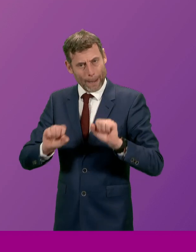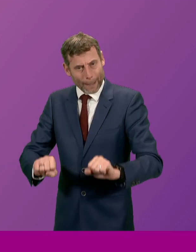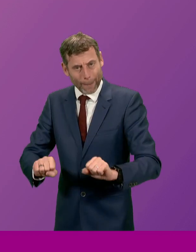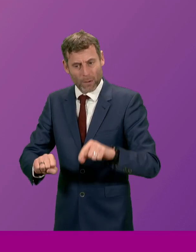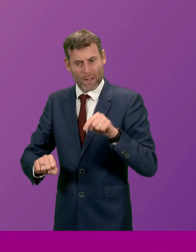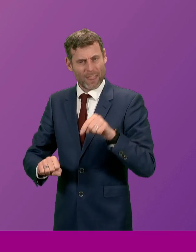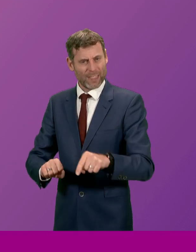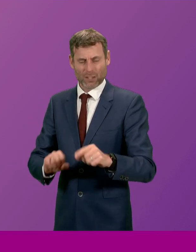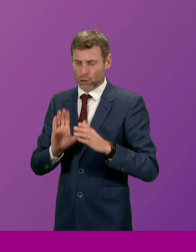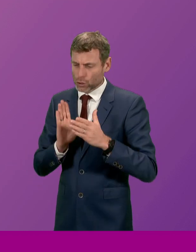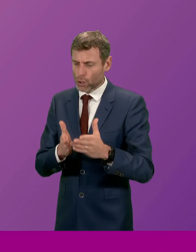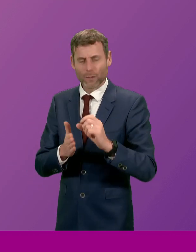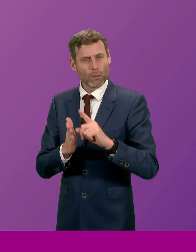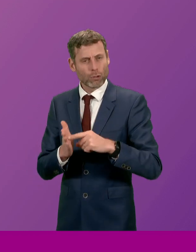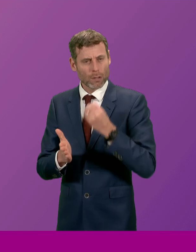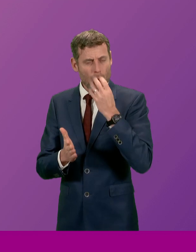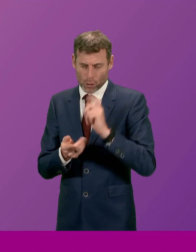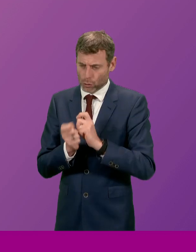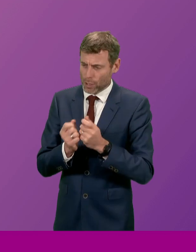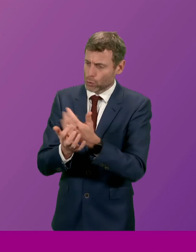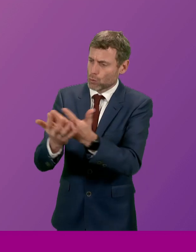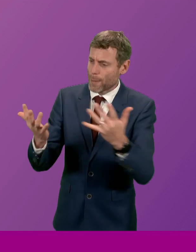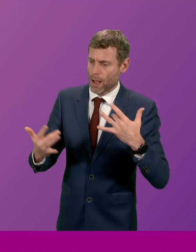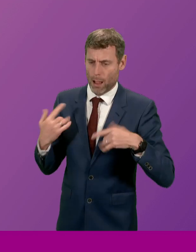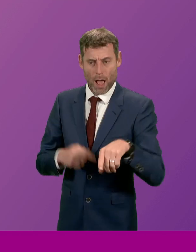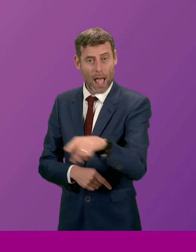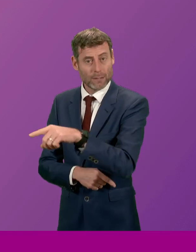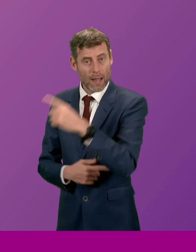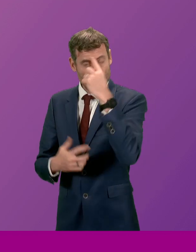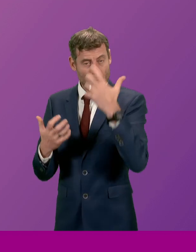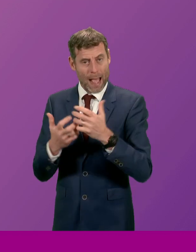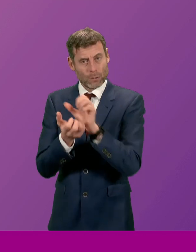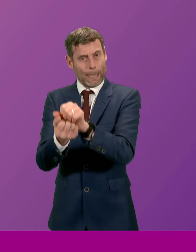transformative project and the futures of so many young people who depend on it?